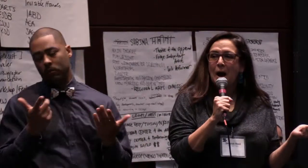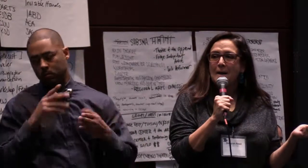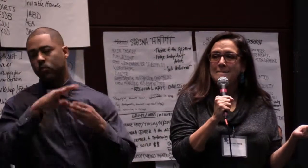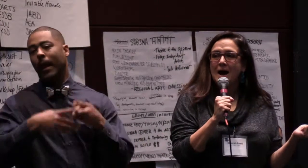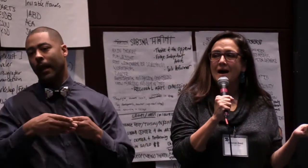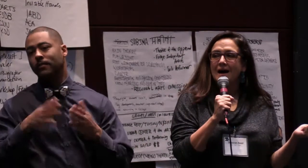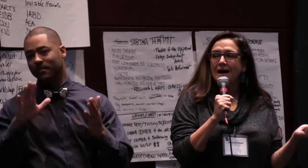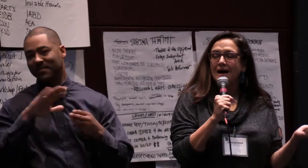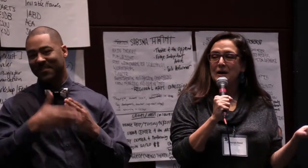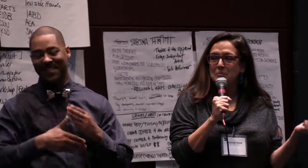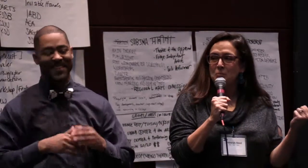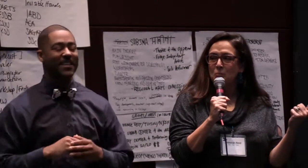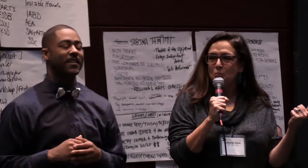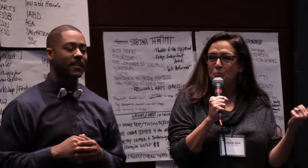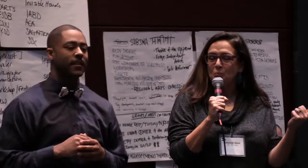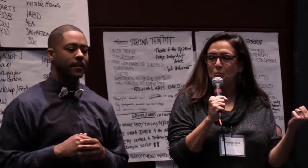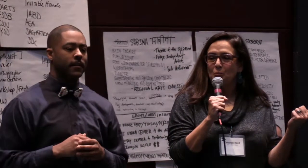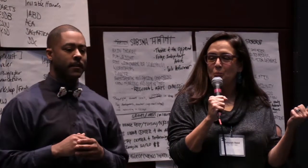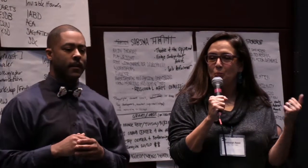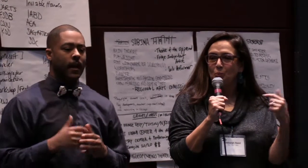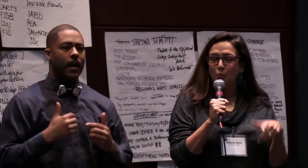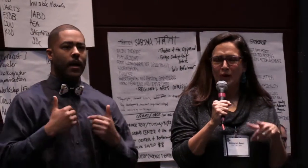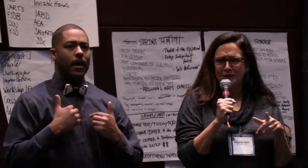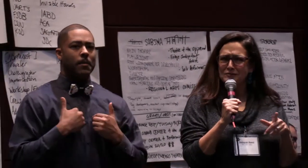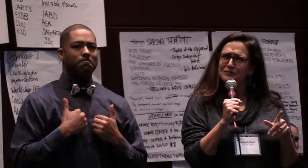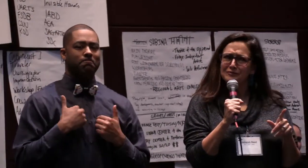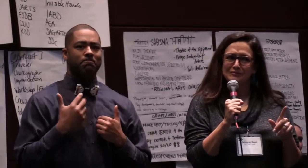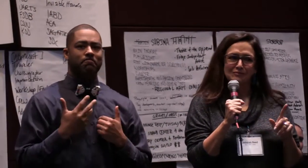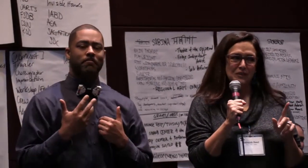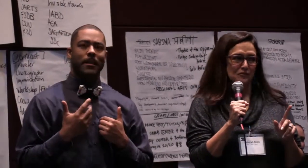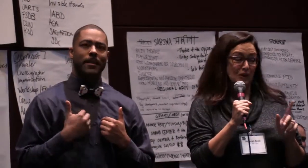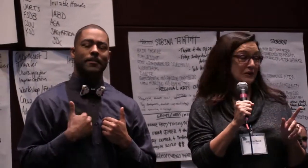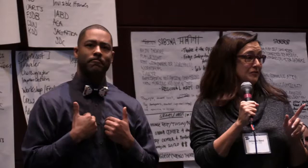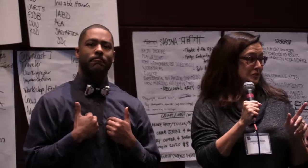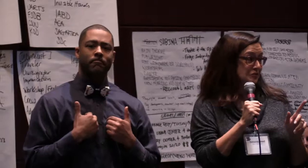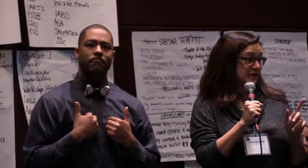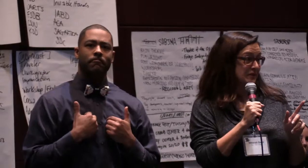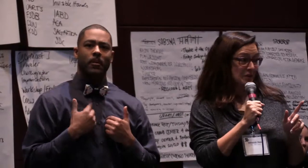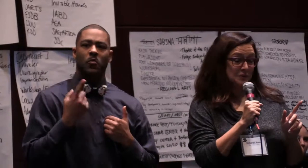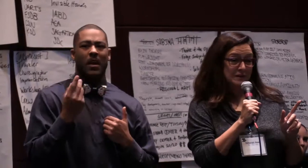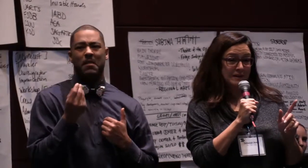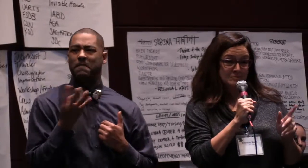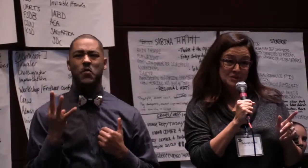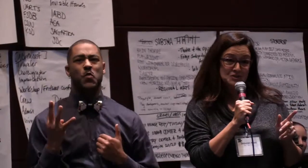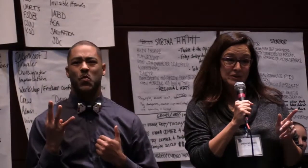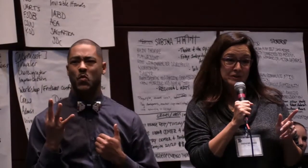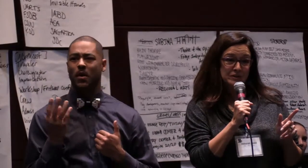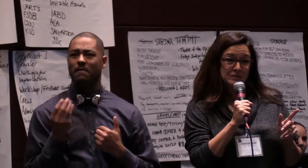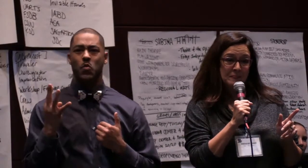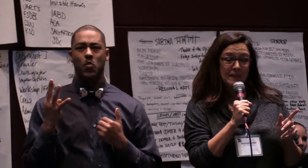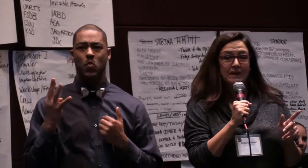I'm one of the very few, if not the only, administrator here,